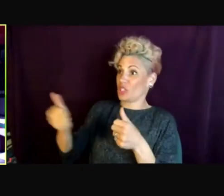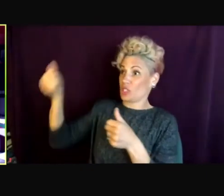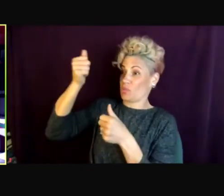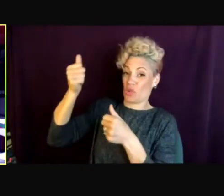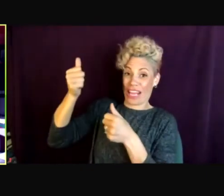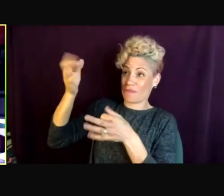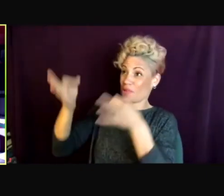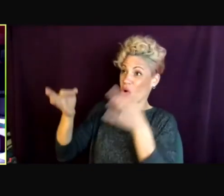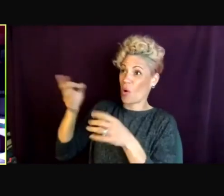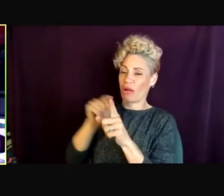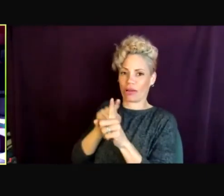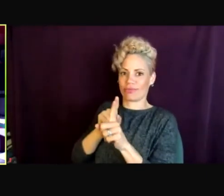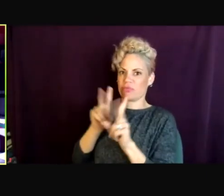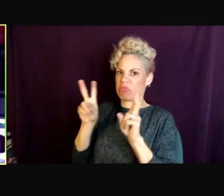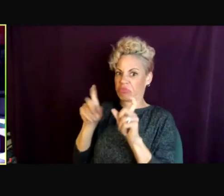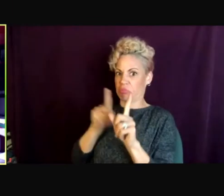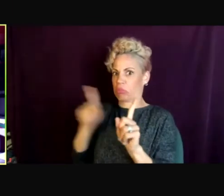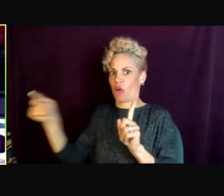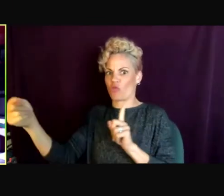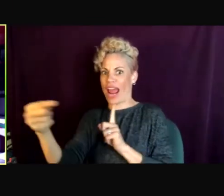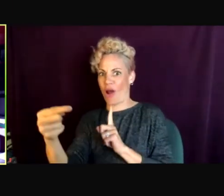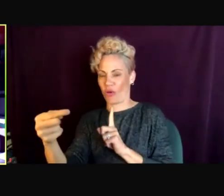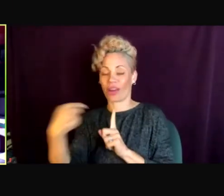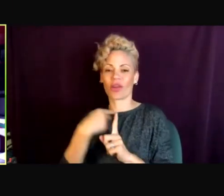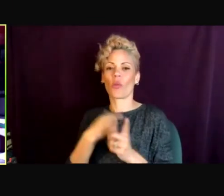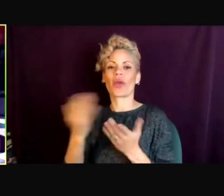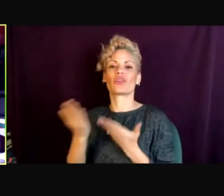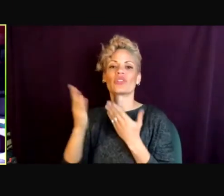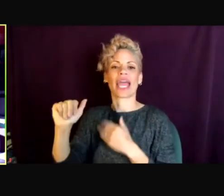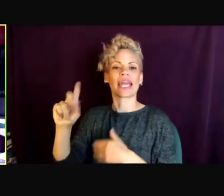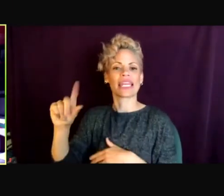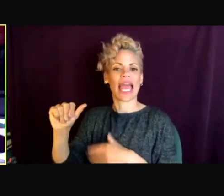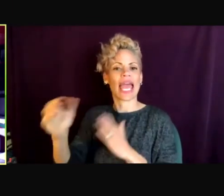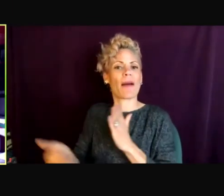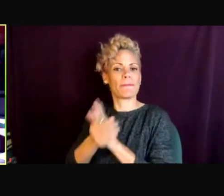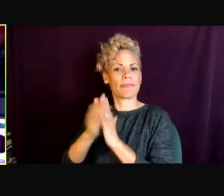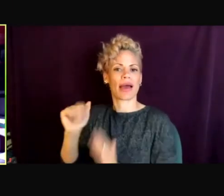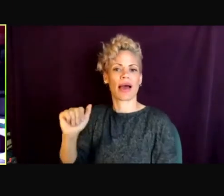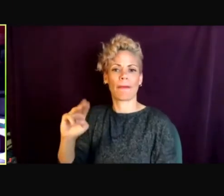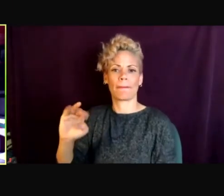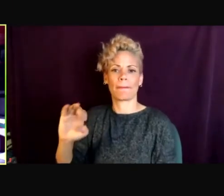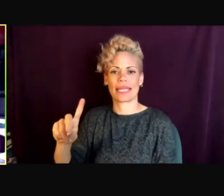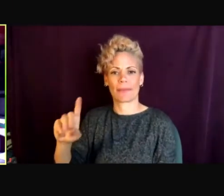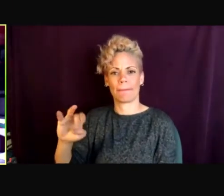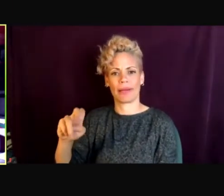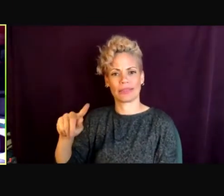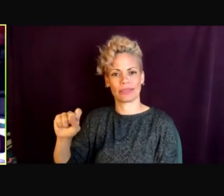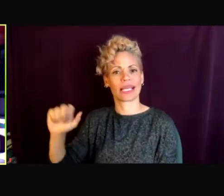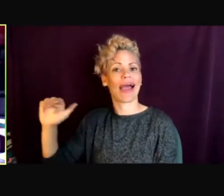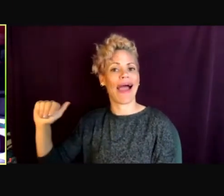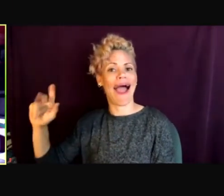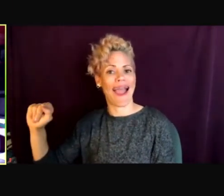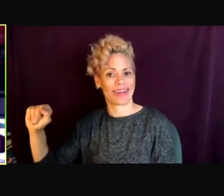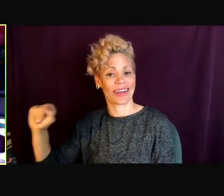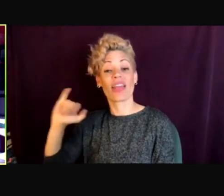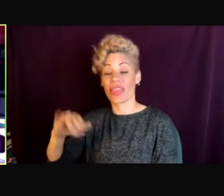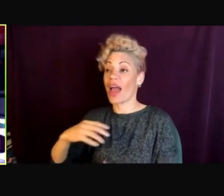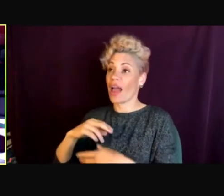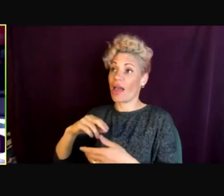Basically we introduced the ADA Amendments Act, which made it clear that the ADA applied to all disciplines.